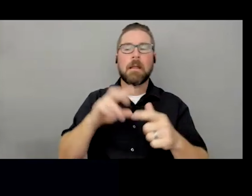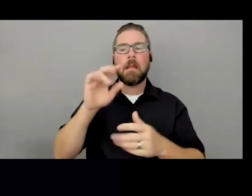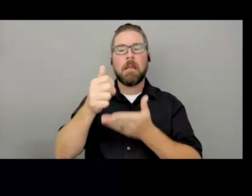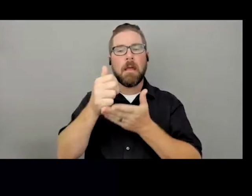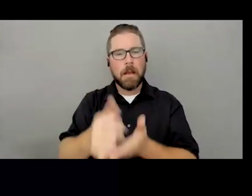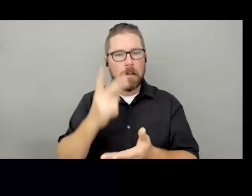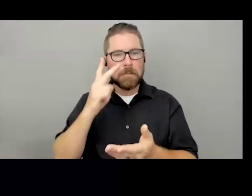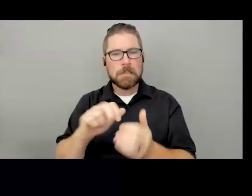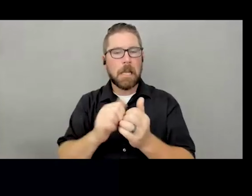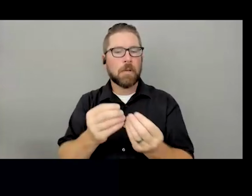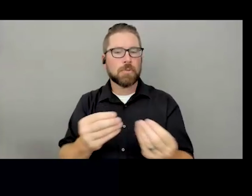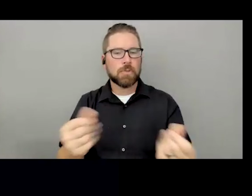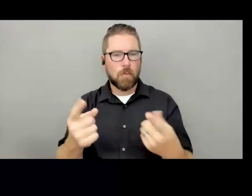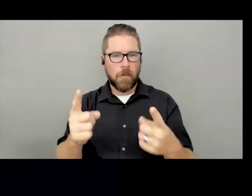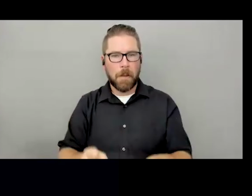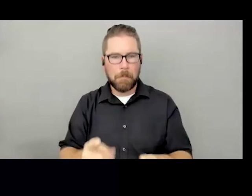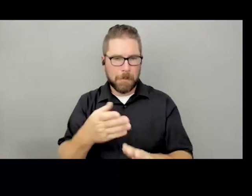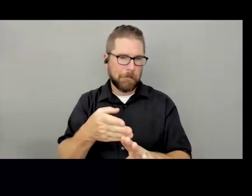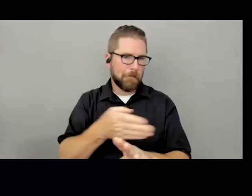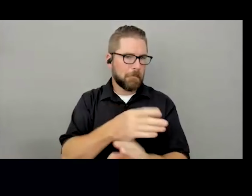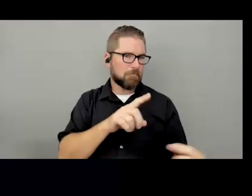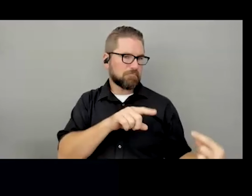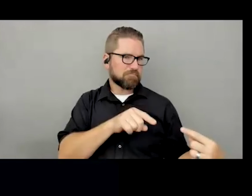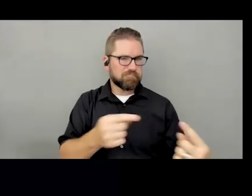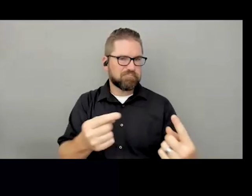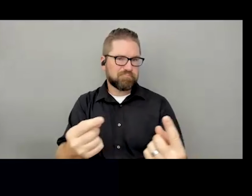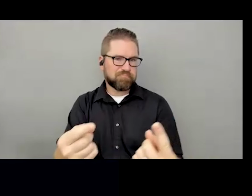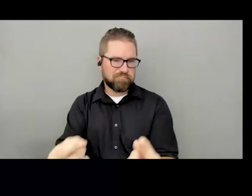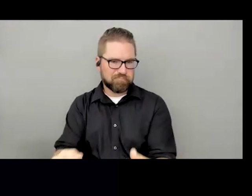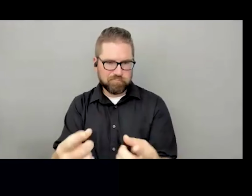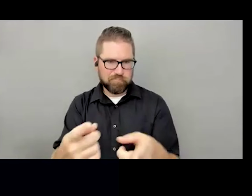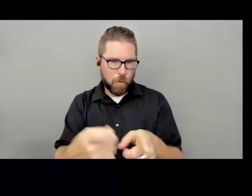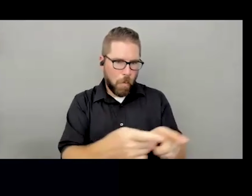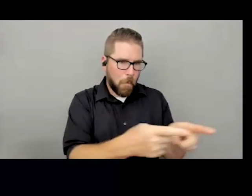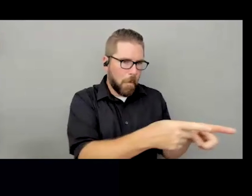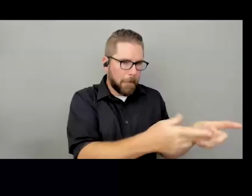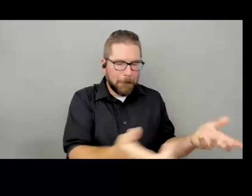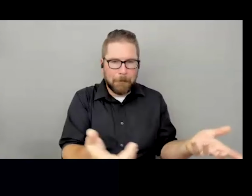Yeah I totally agree with that. Yeah, yeah I'll go ahead.